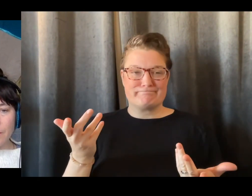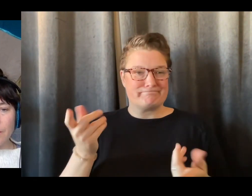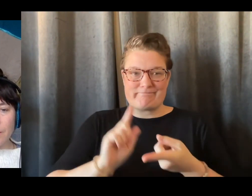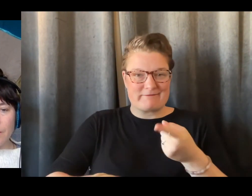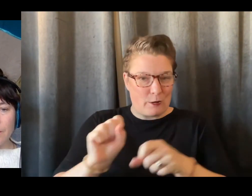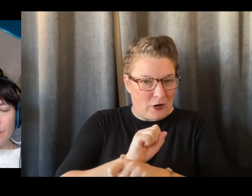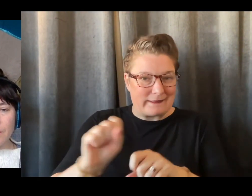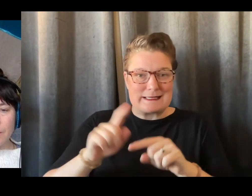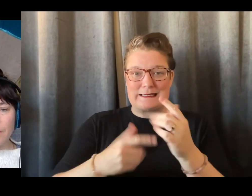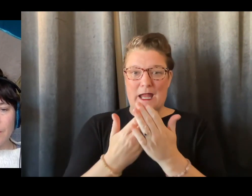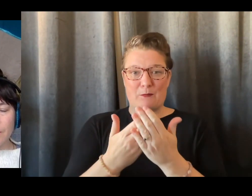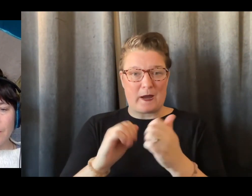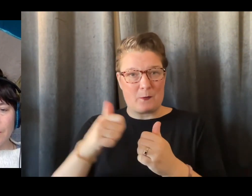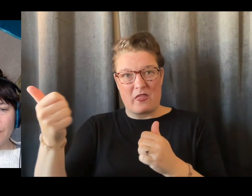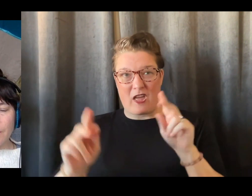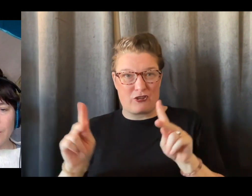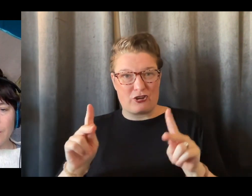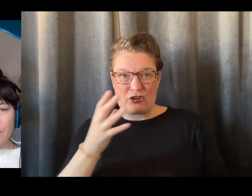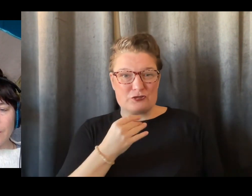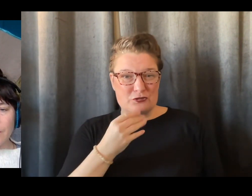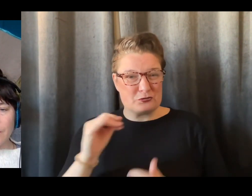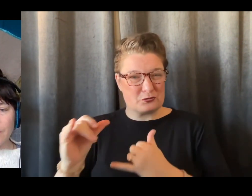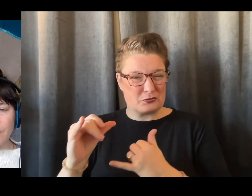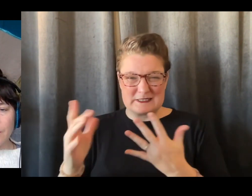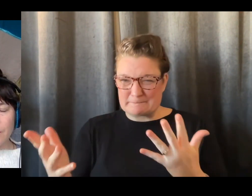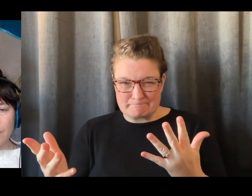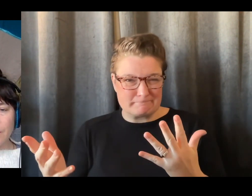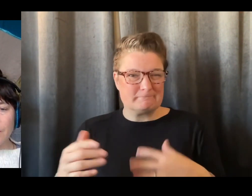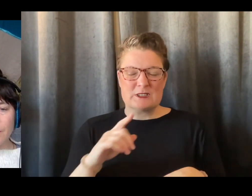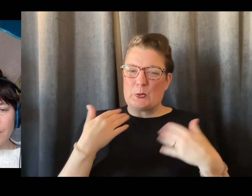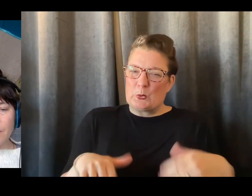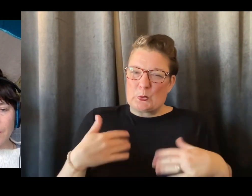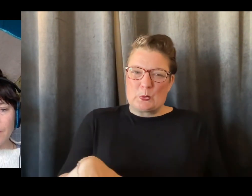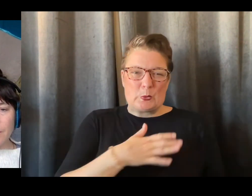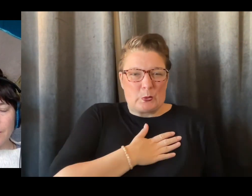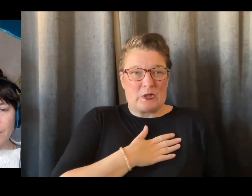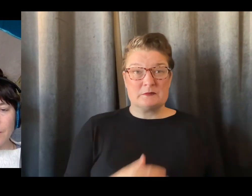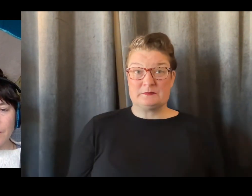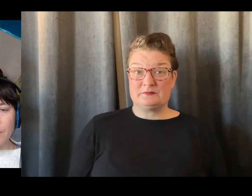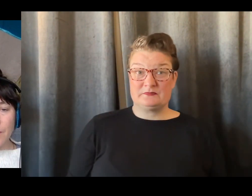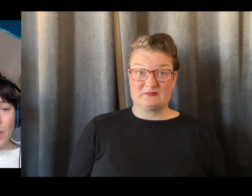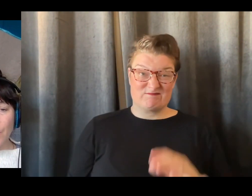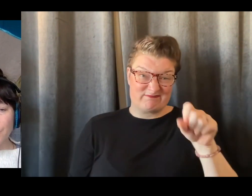just like, yeah, that's so intense. And, um, Jna: And not our fault. Like, the price of the ticket, right?